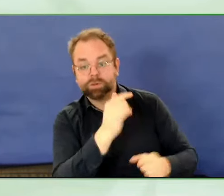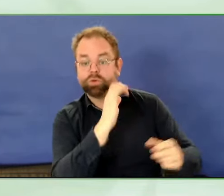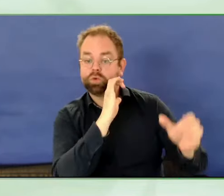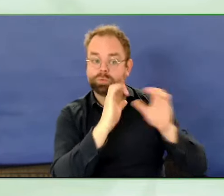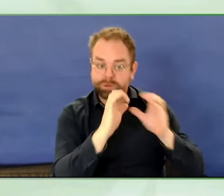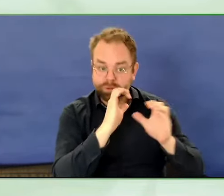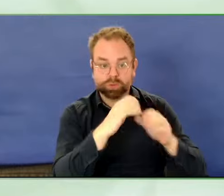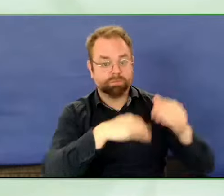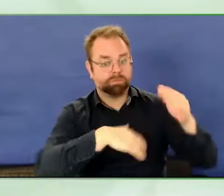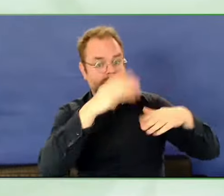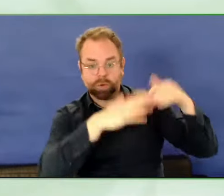Thank you very much.